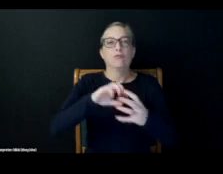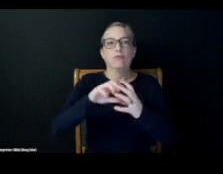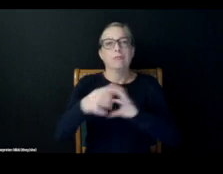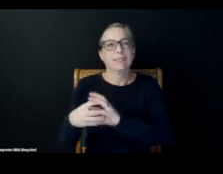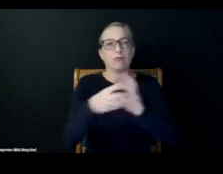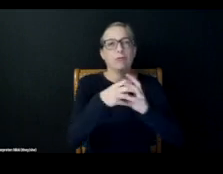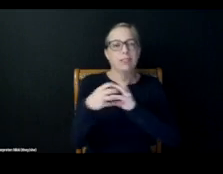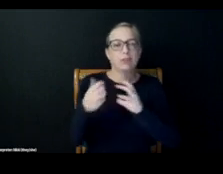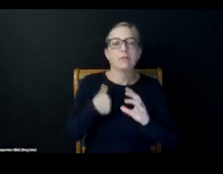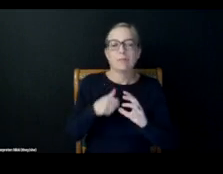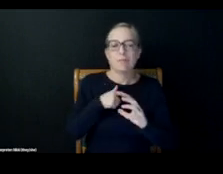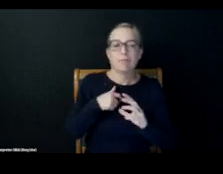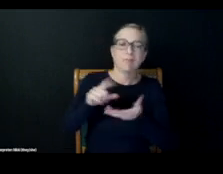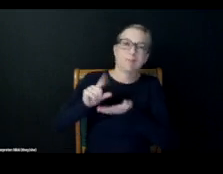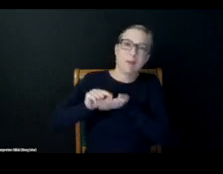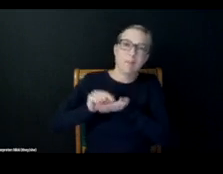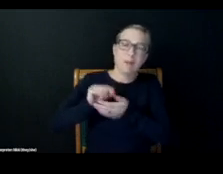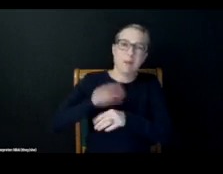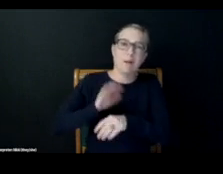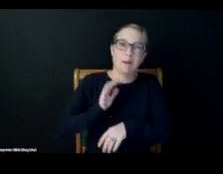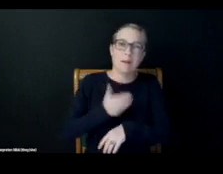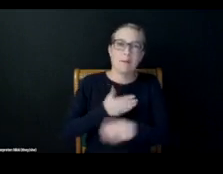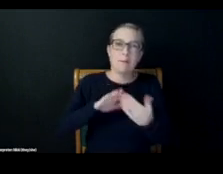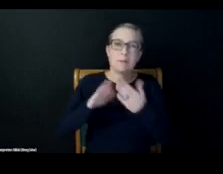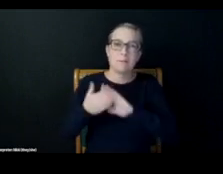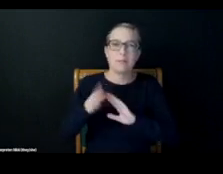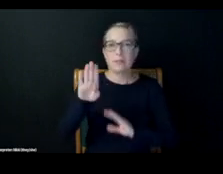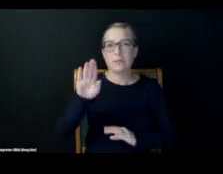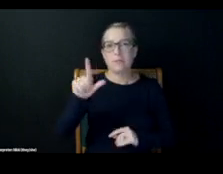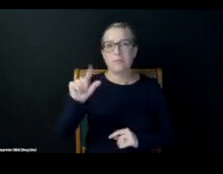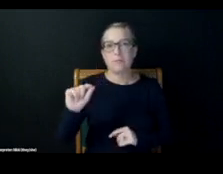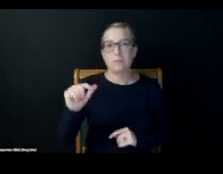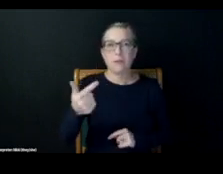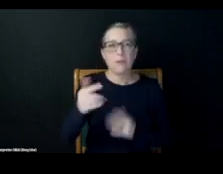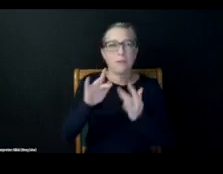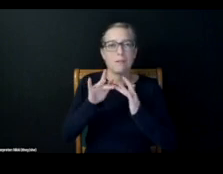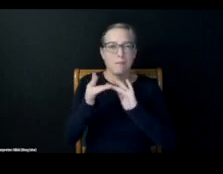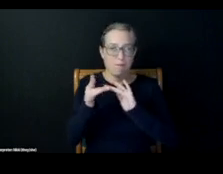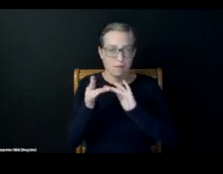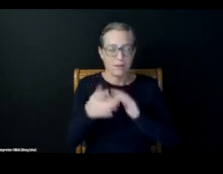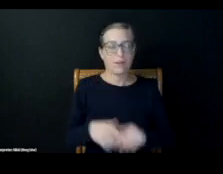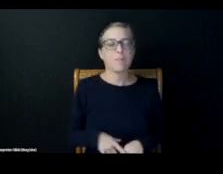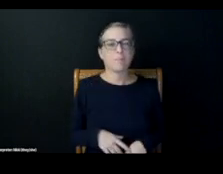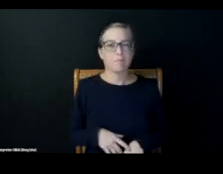I welcome you all to check our blogs there.